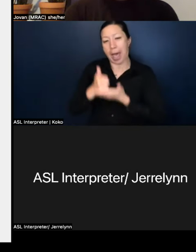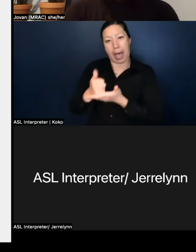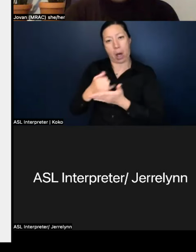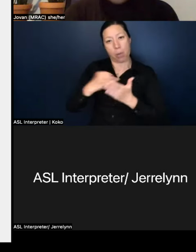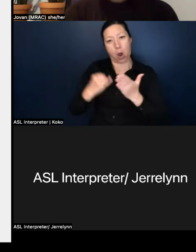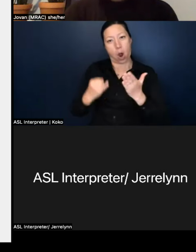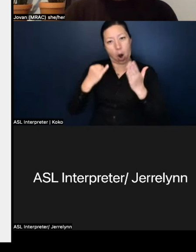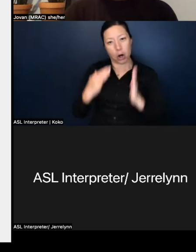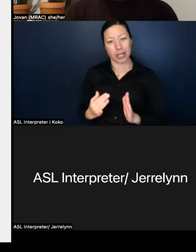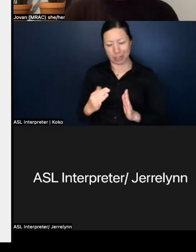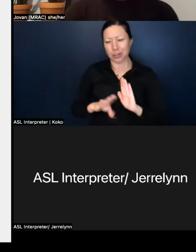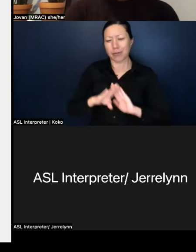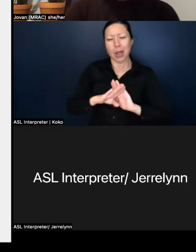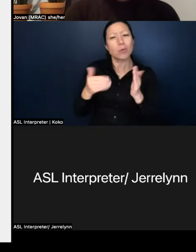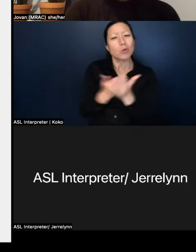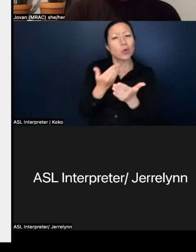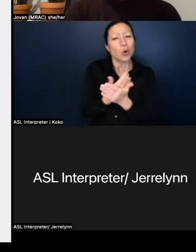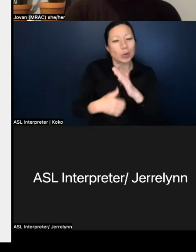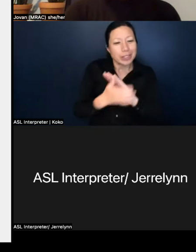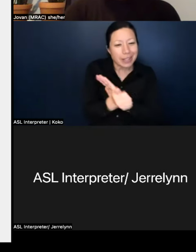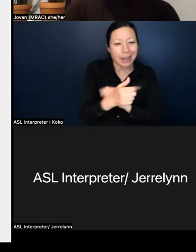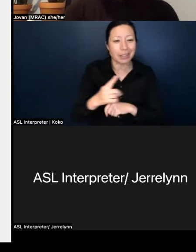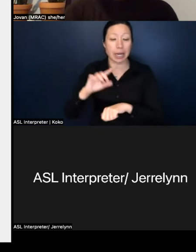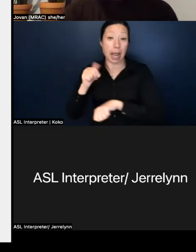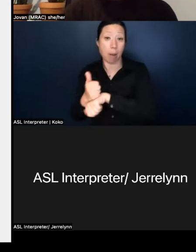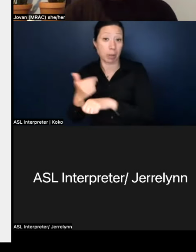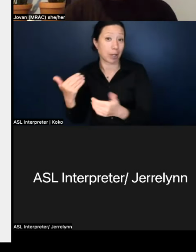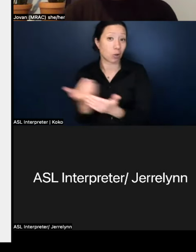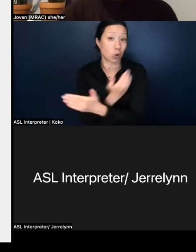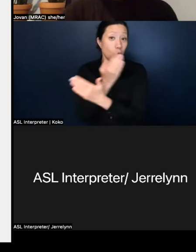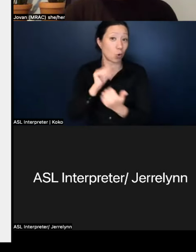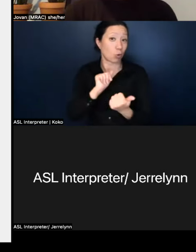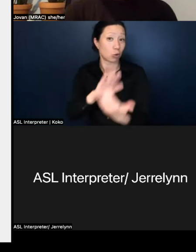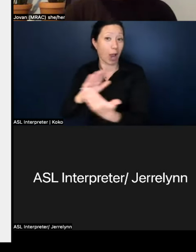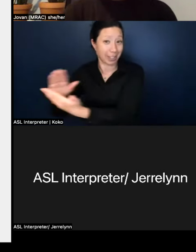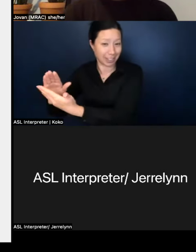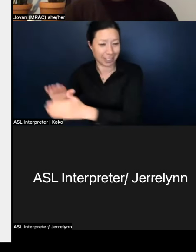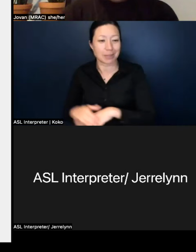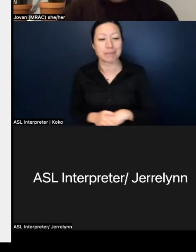So that's pretty broad. So basically, the selected artists will have an opportunity